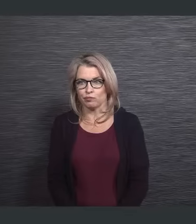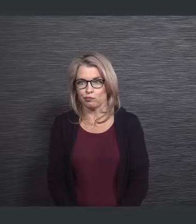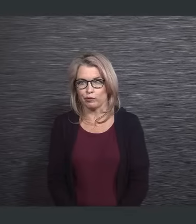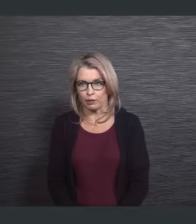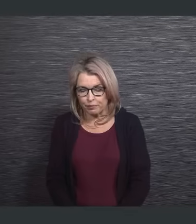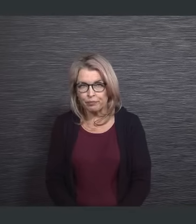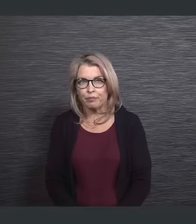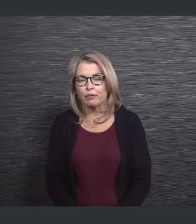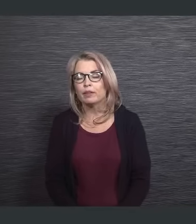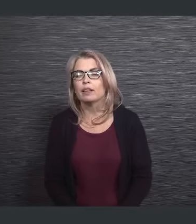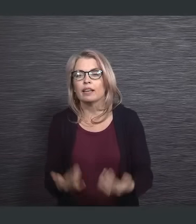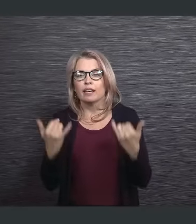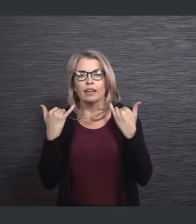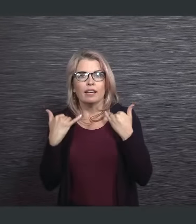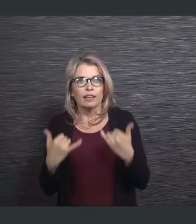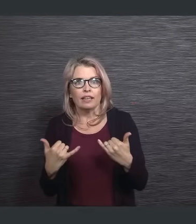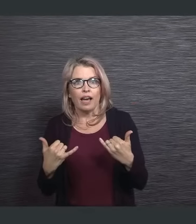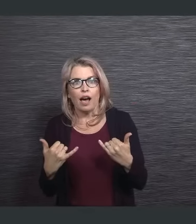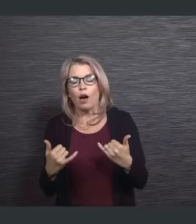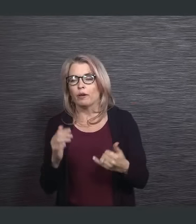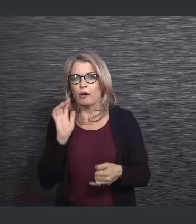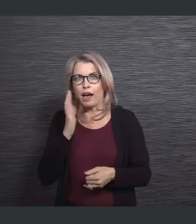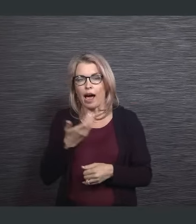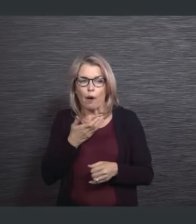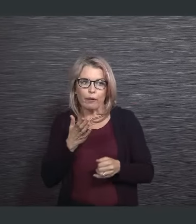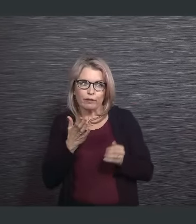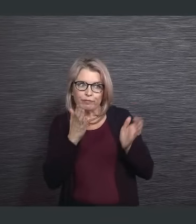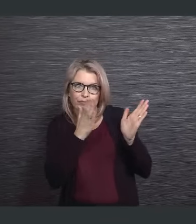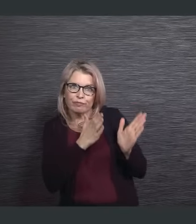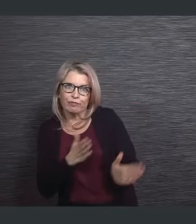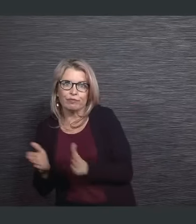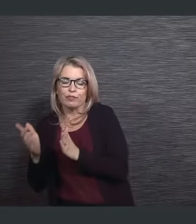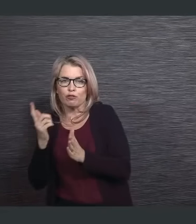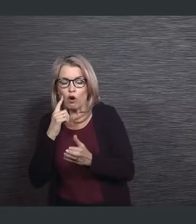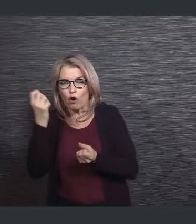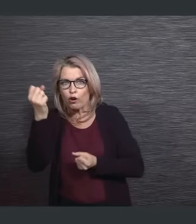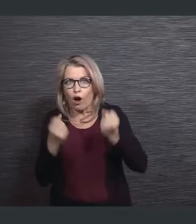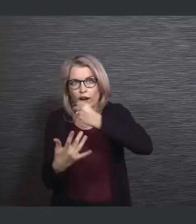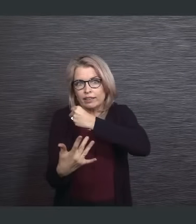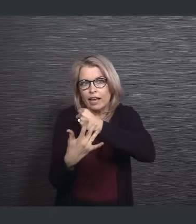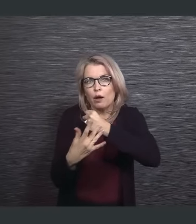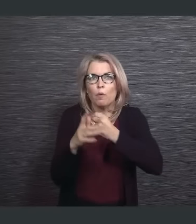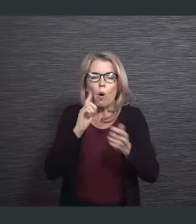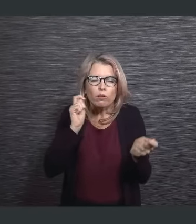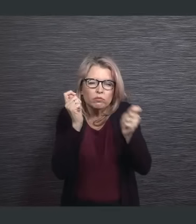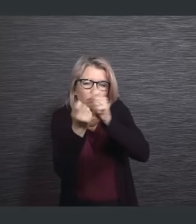So our venture in mobility demonstrates that we are transforming how people